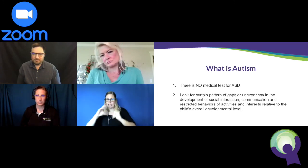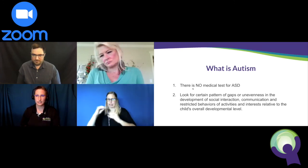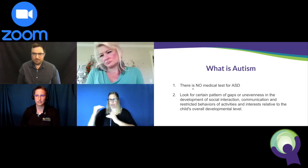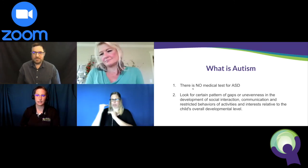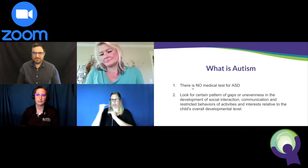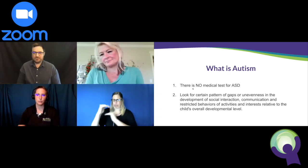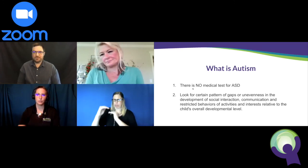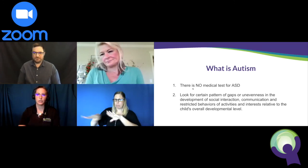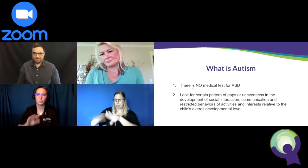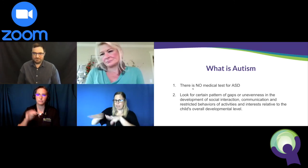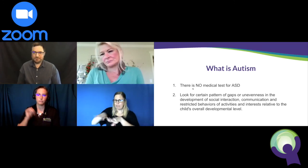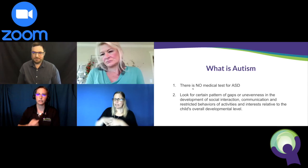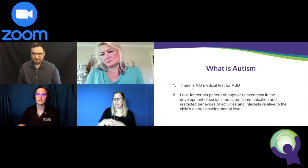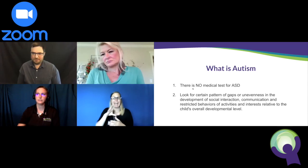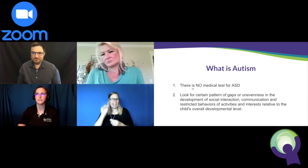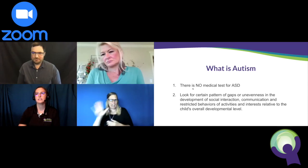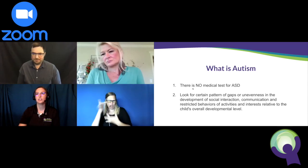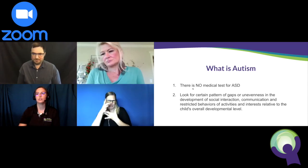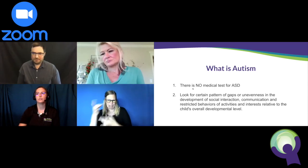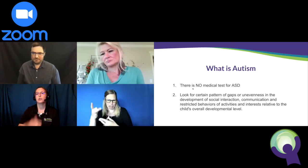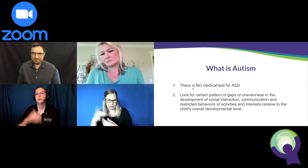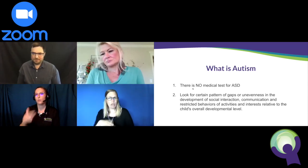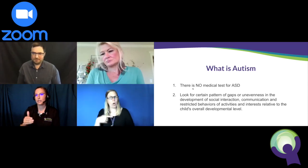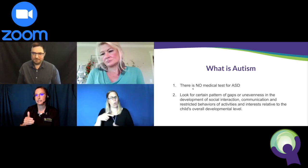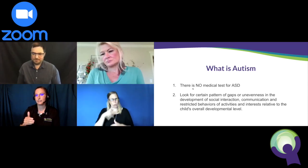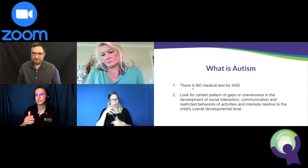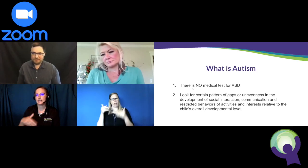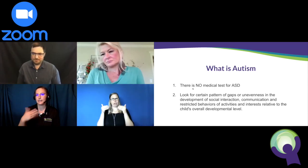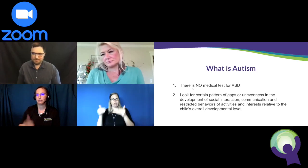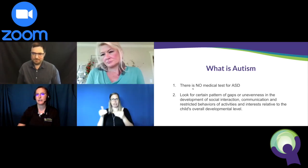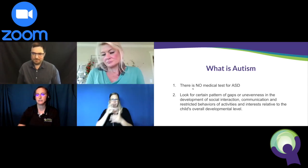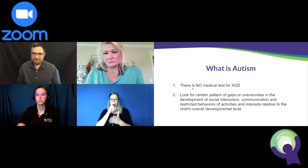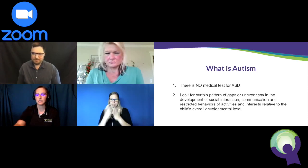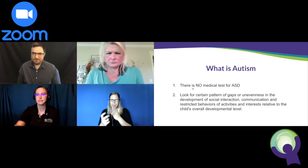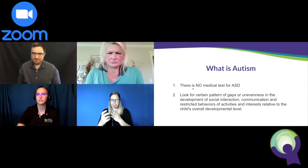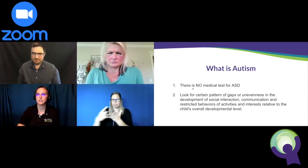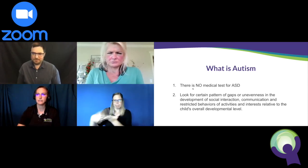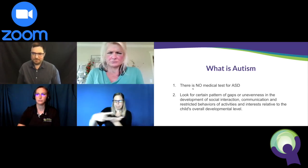And so we're going to really delve into what autism is and then Ronda is really going to delve into